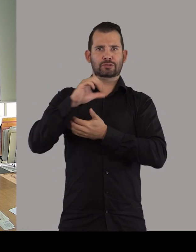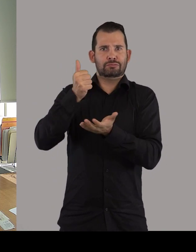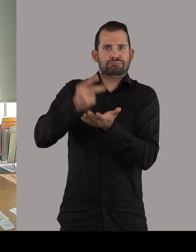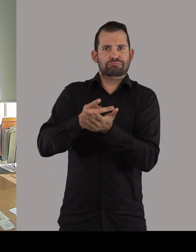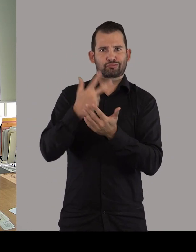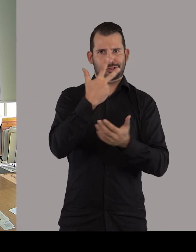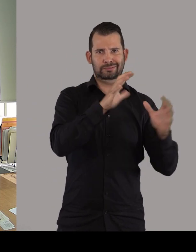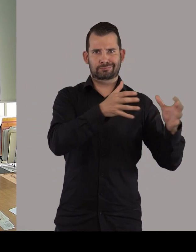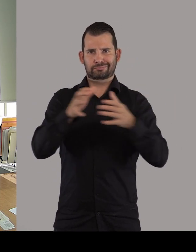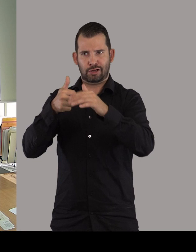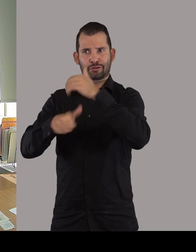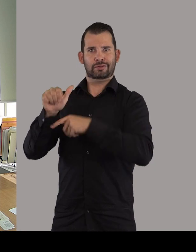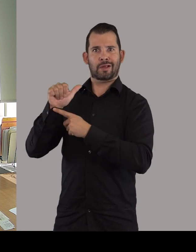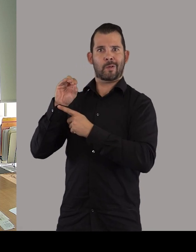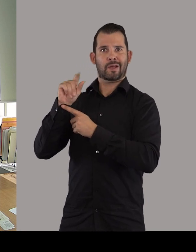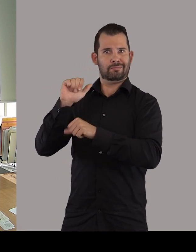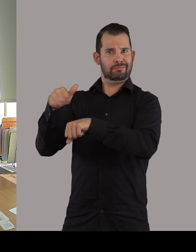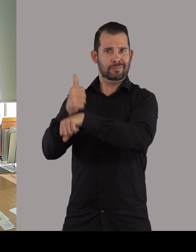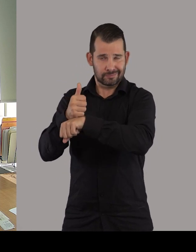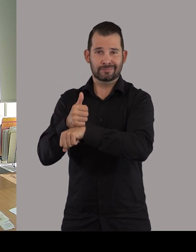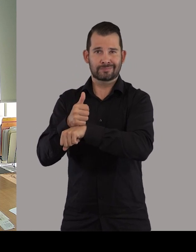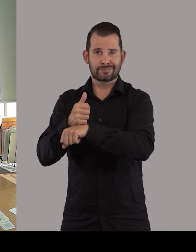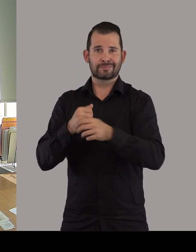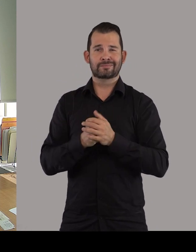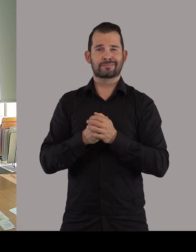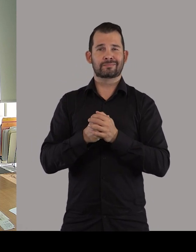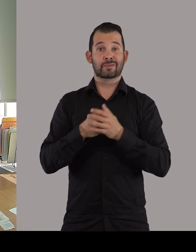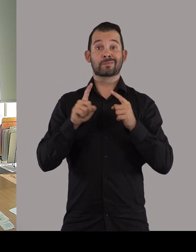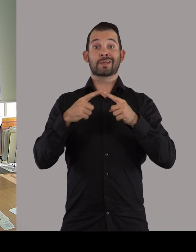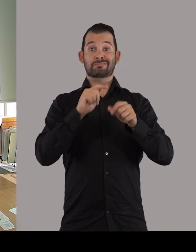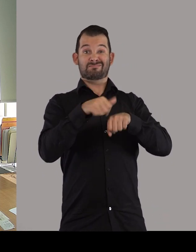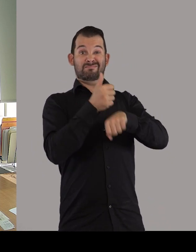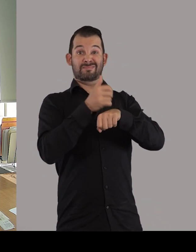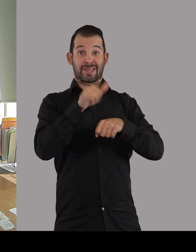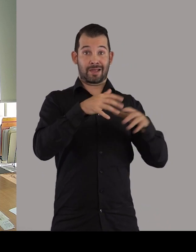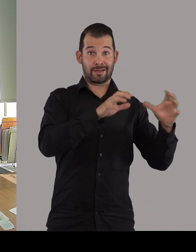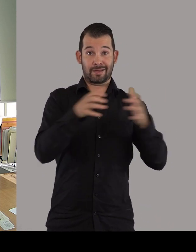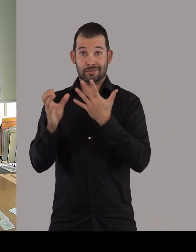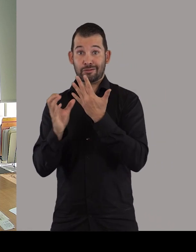were created under the AODA. In implementing these eligibility categories,